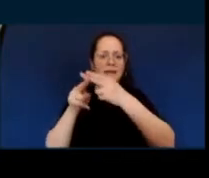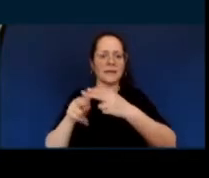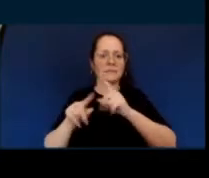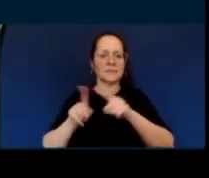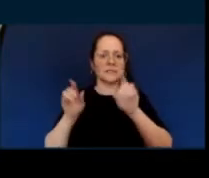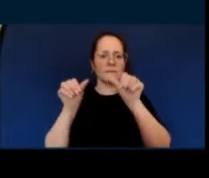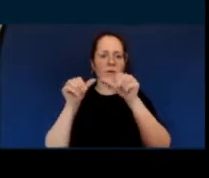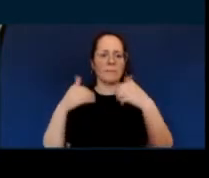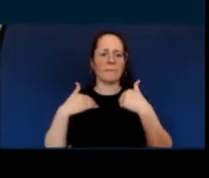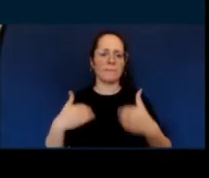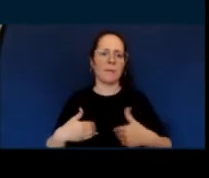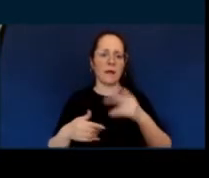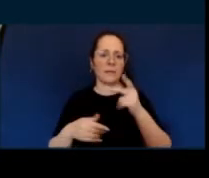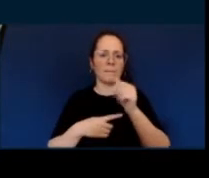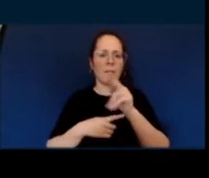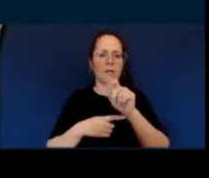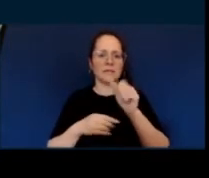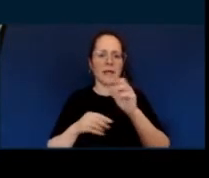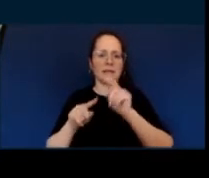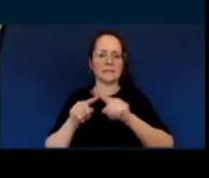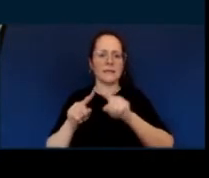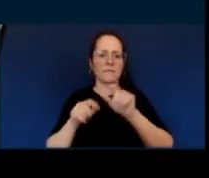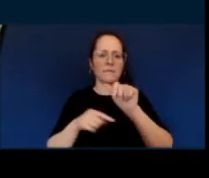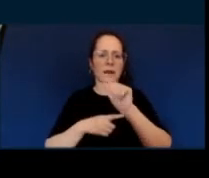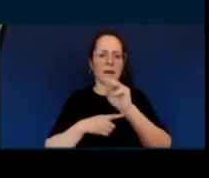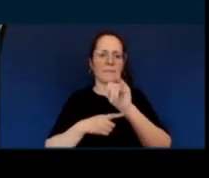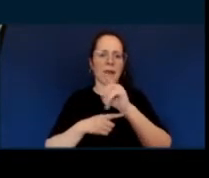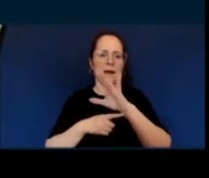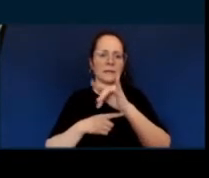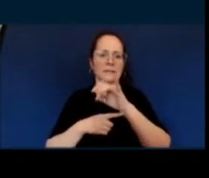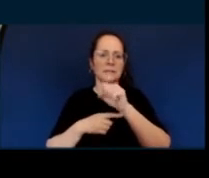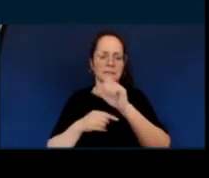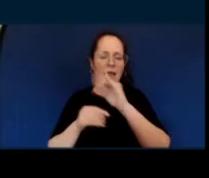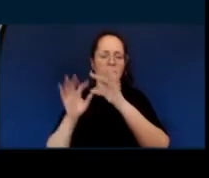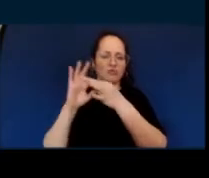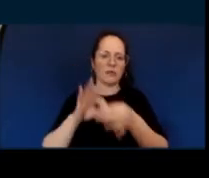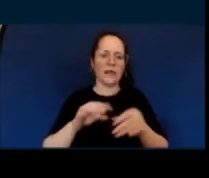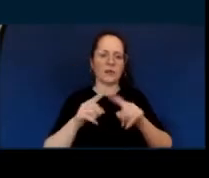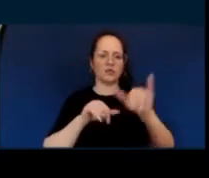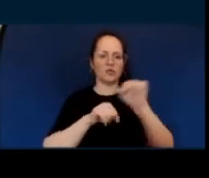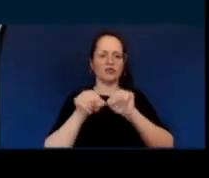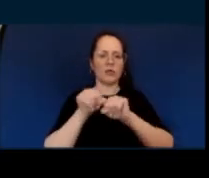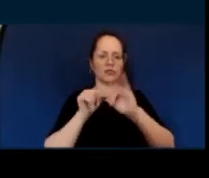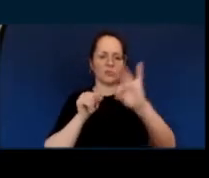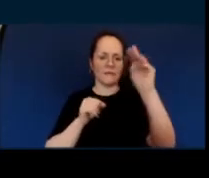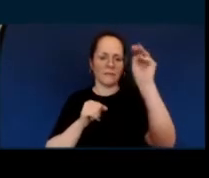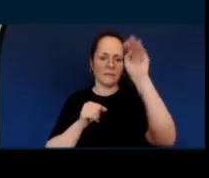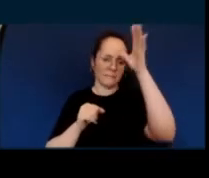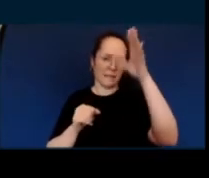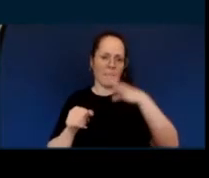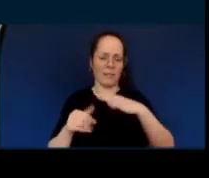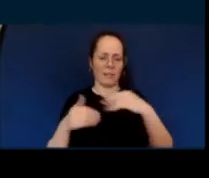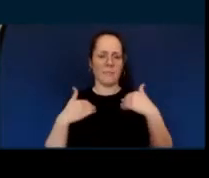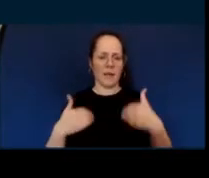DIFFERENT POSSIBLE MALADIES, AND ALL OF THESE RELATED TO THE STRUCTURE OF THE MALE BODY.